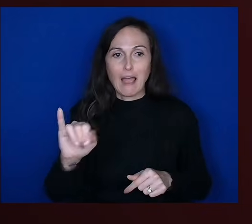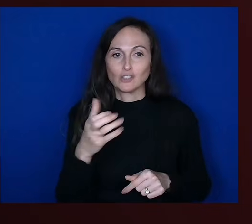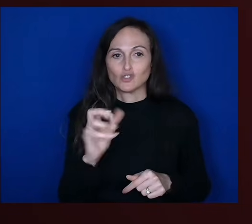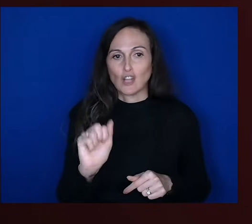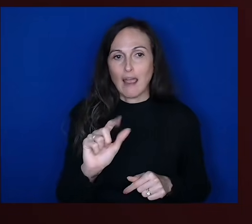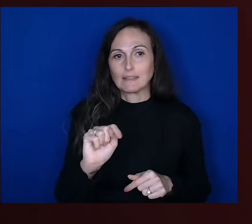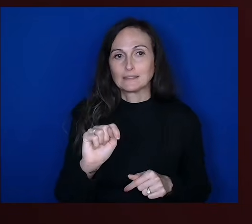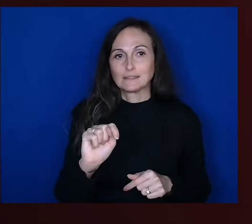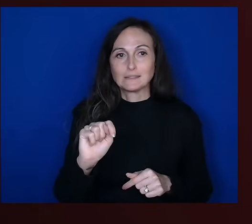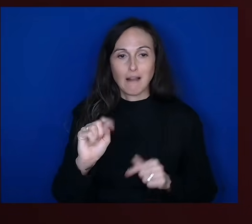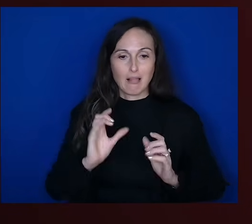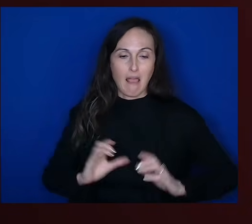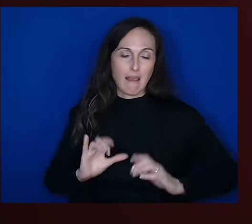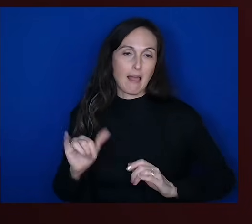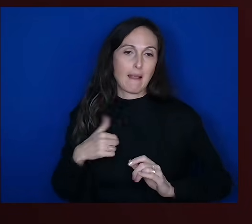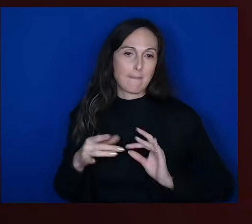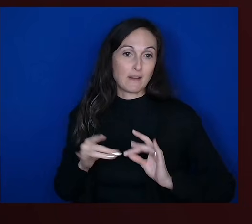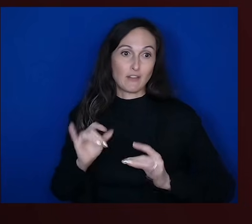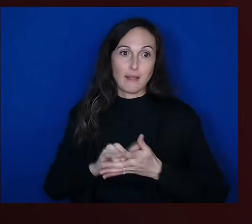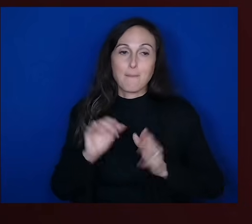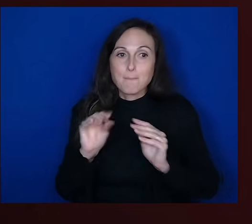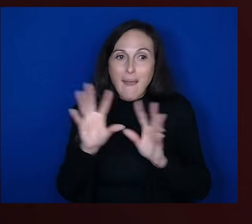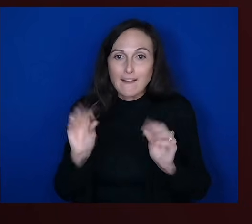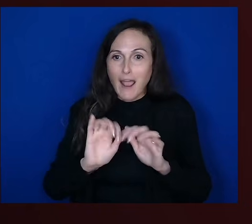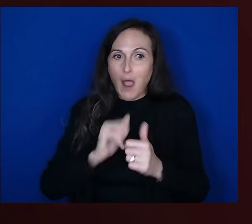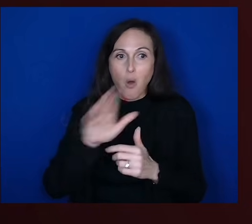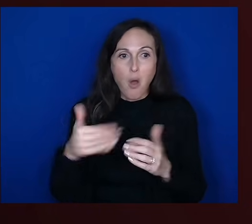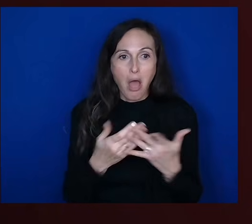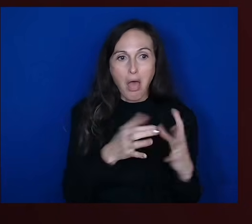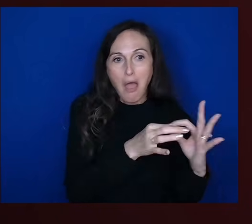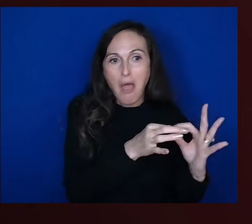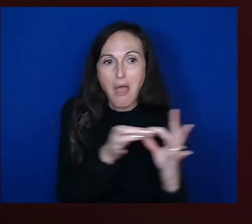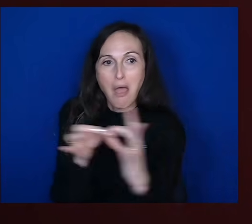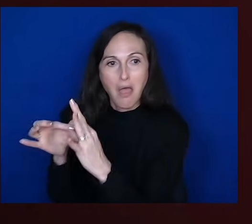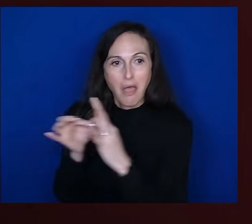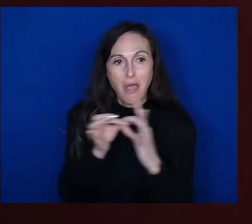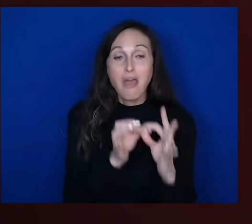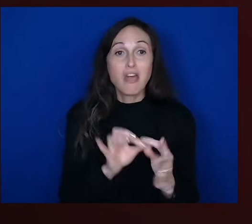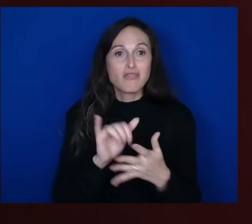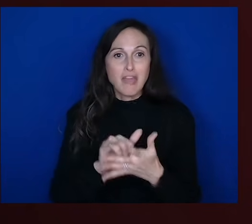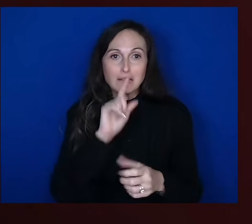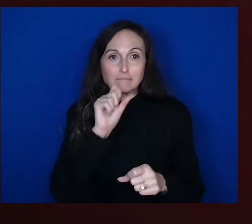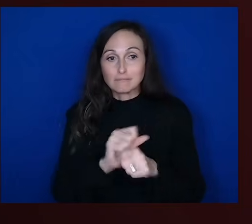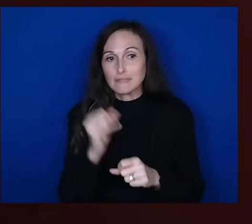That is the magic of how everything all ties together, and that actually, if I go into this chat,